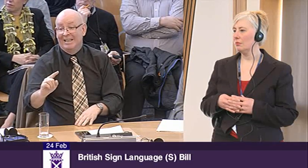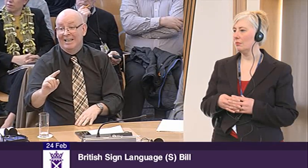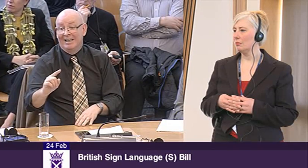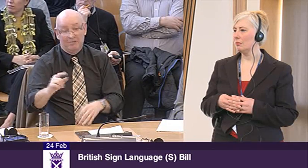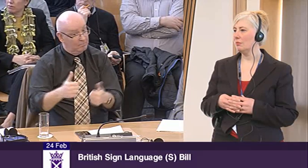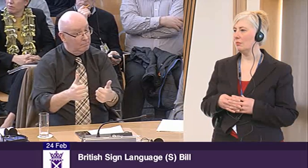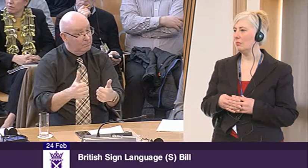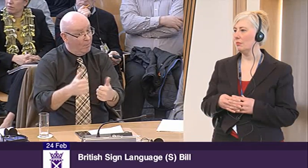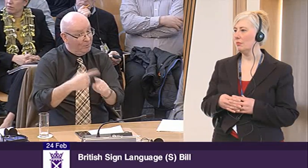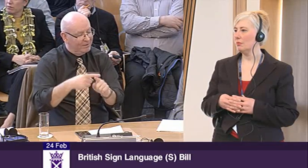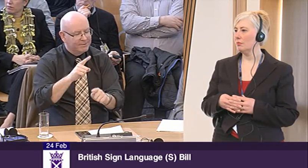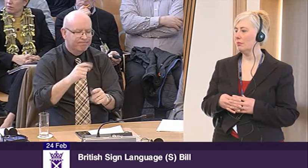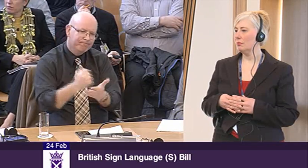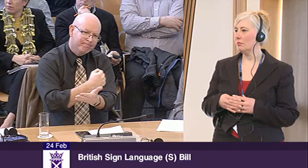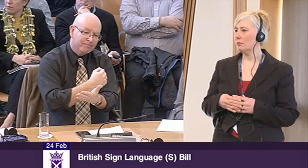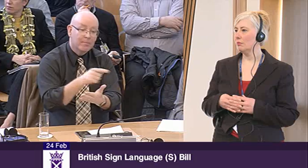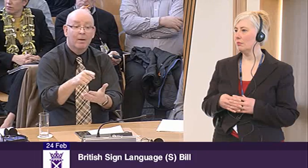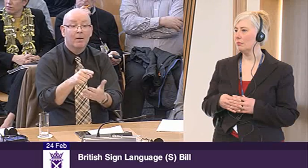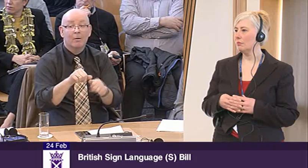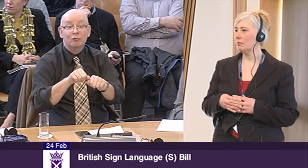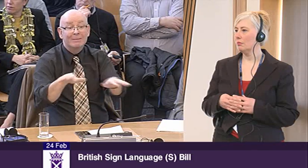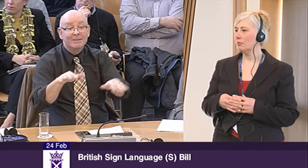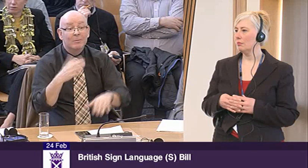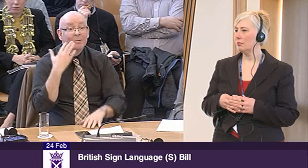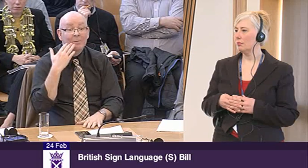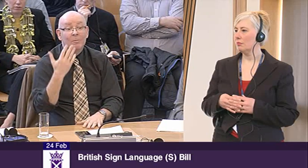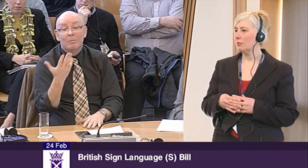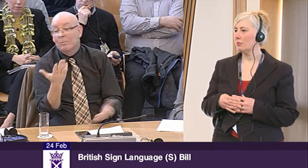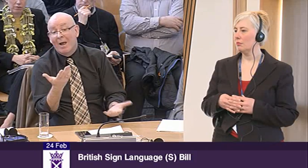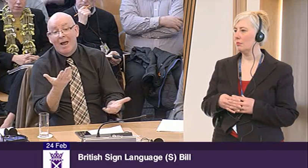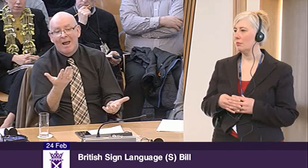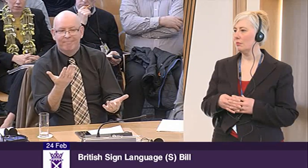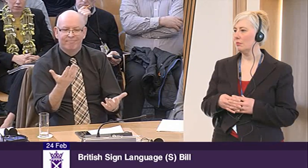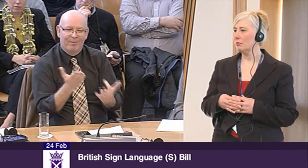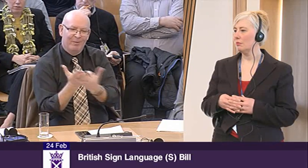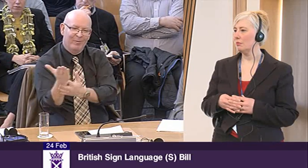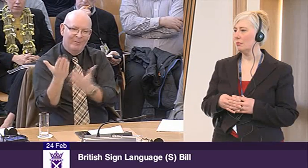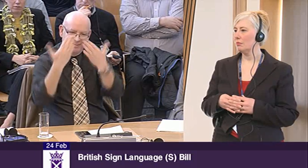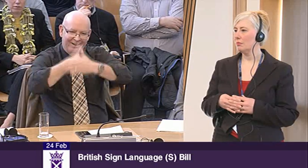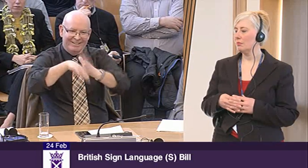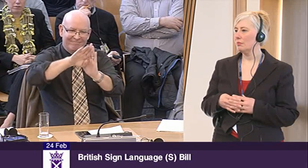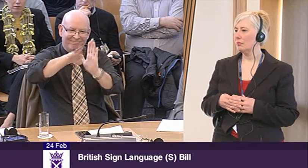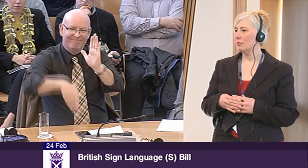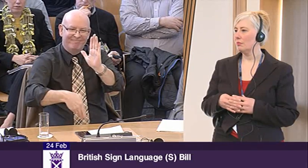hours a week, which is positive, but those programmes are broadcast at 2, 3 and 4 o’clock